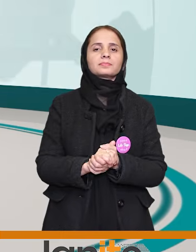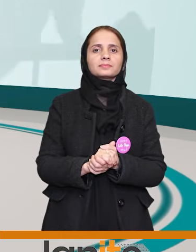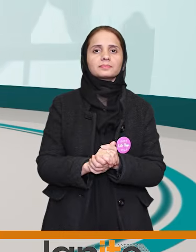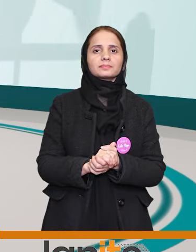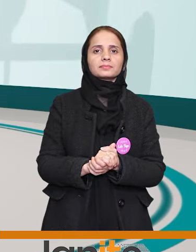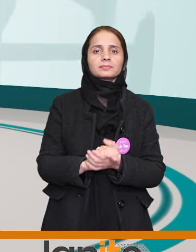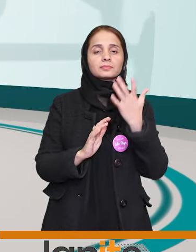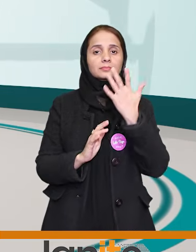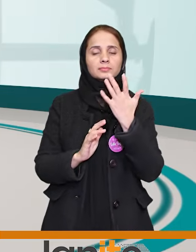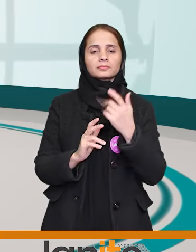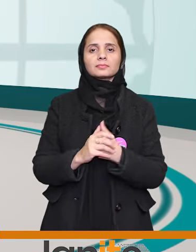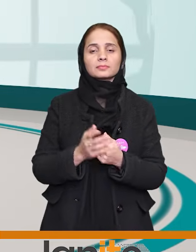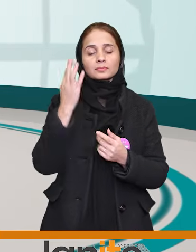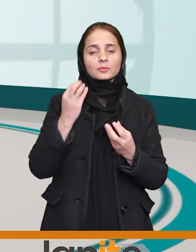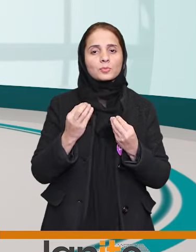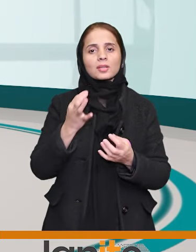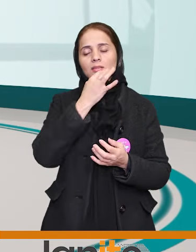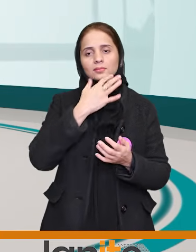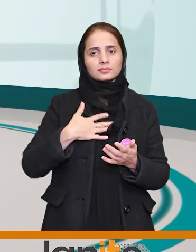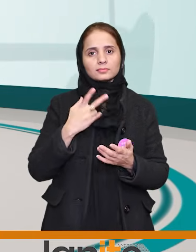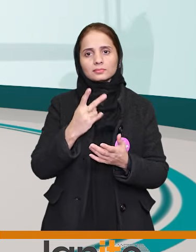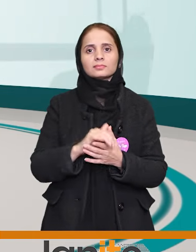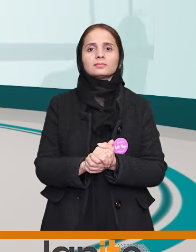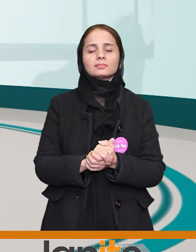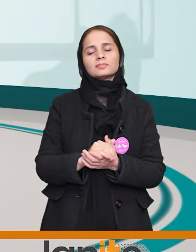If you are courteous in the start, then end should also be courteous.